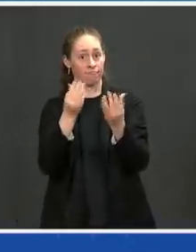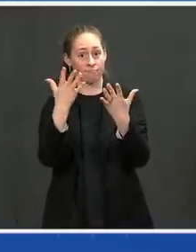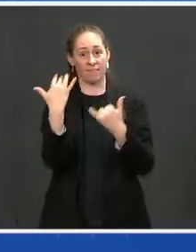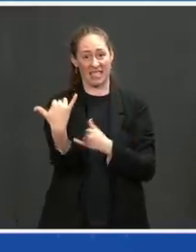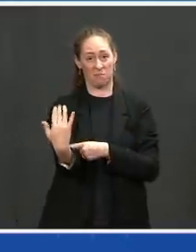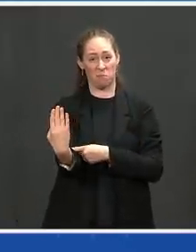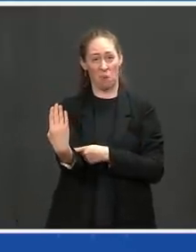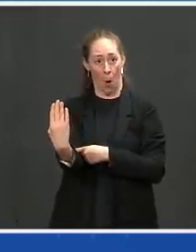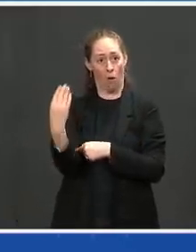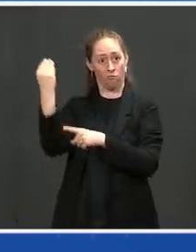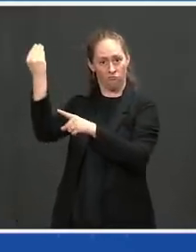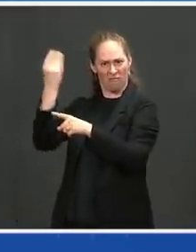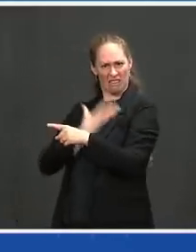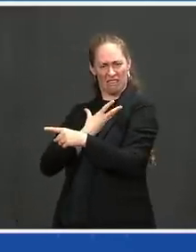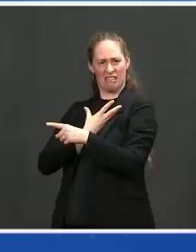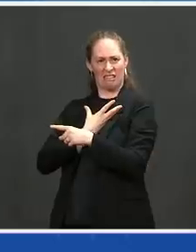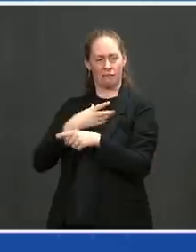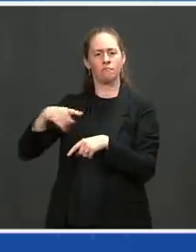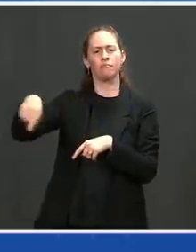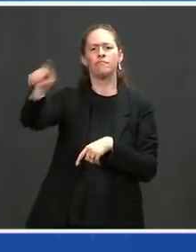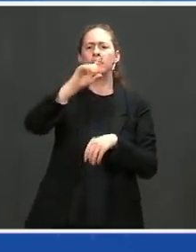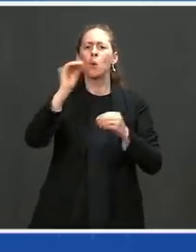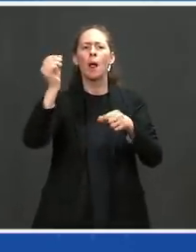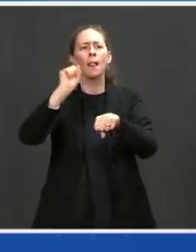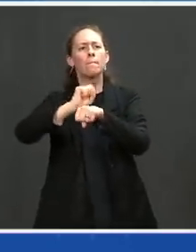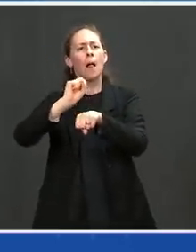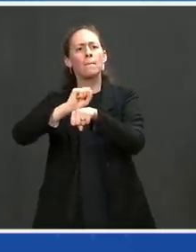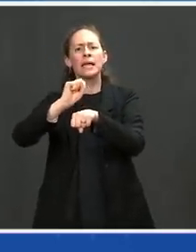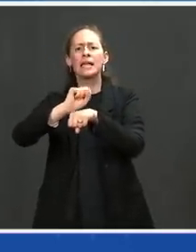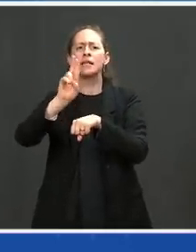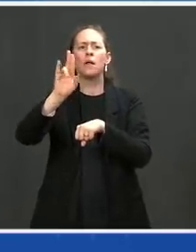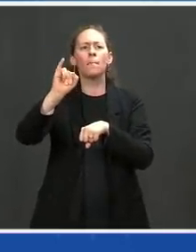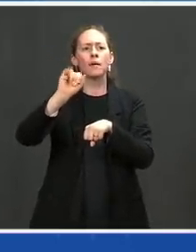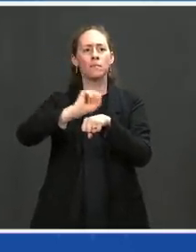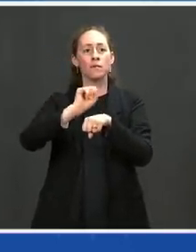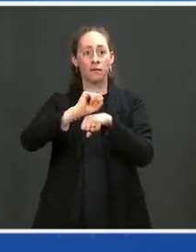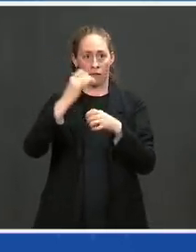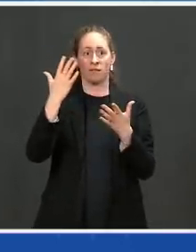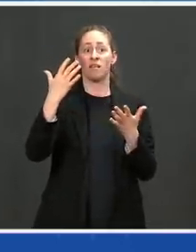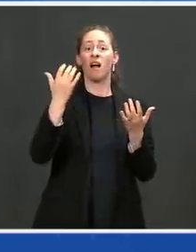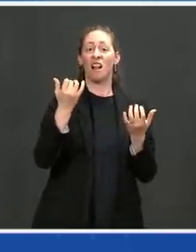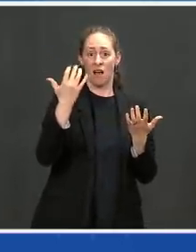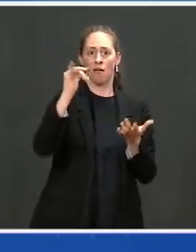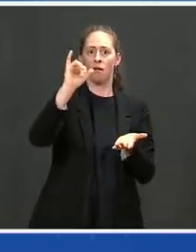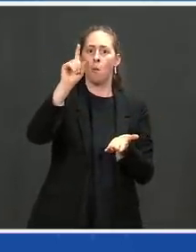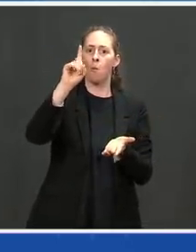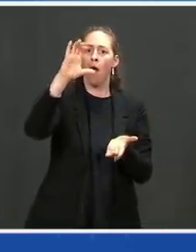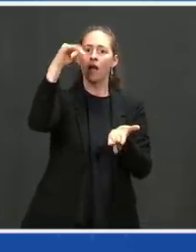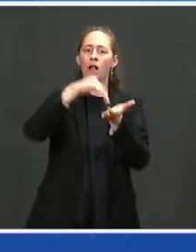fell by nearly 100,000 persons. That's the first time in a year